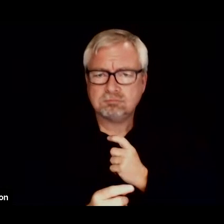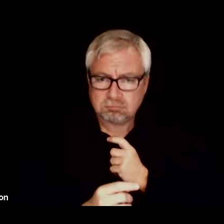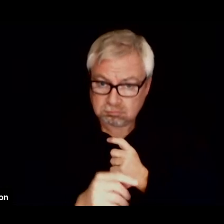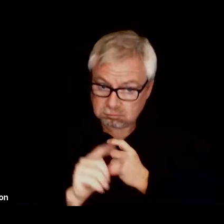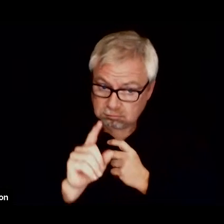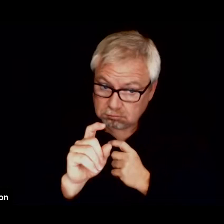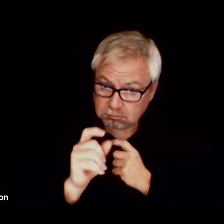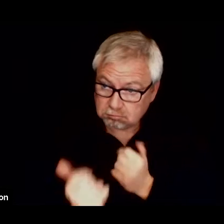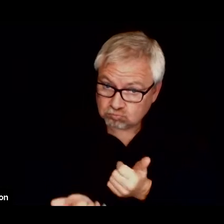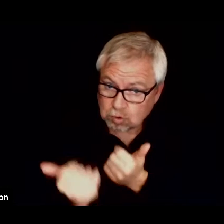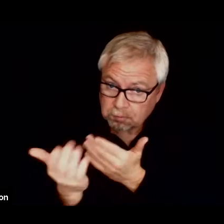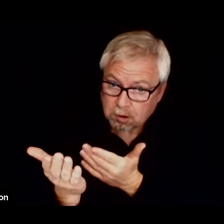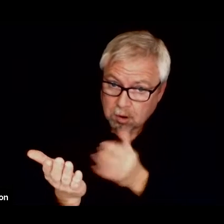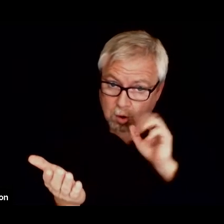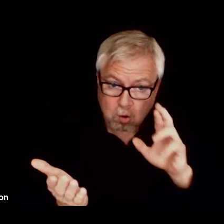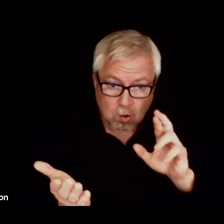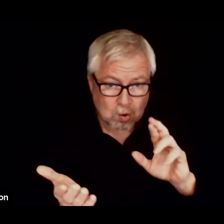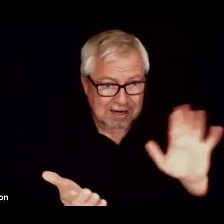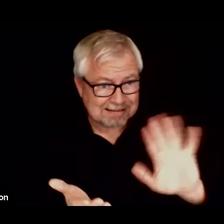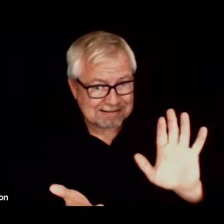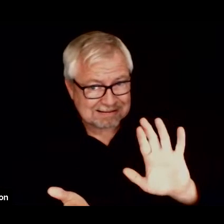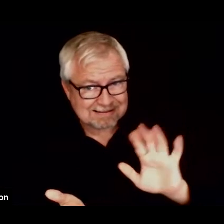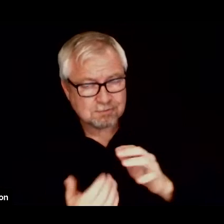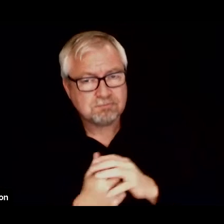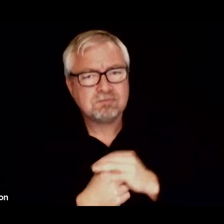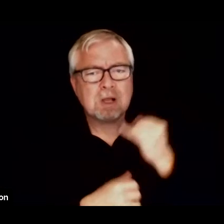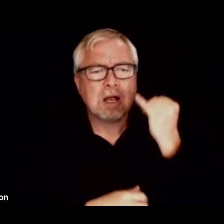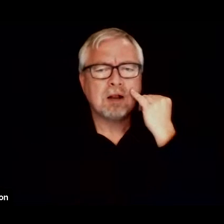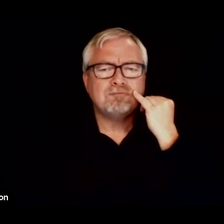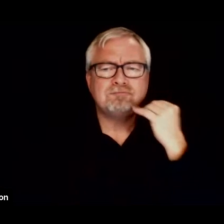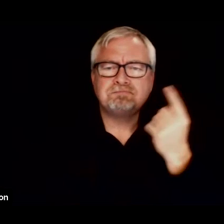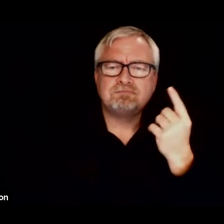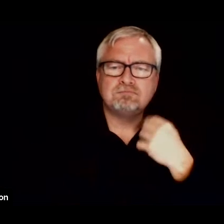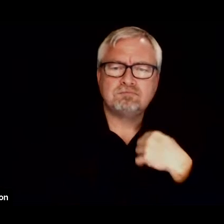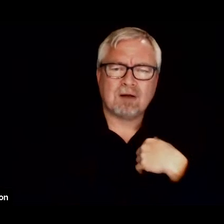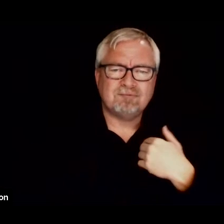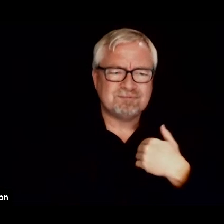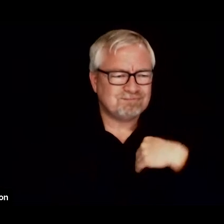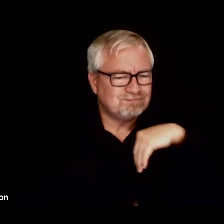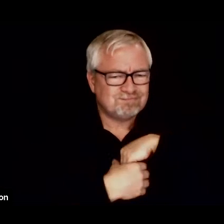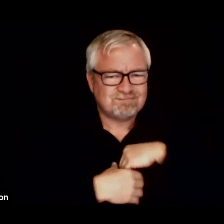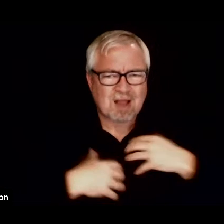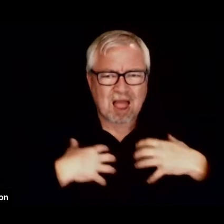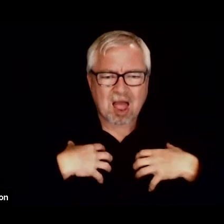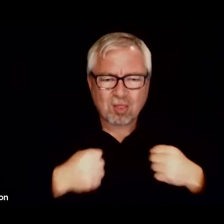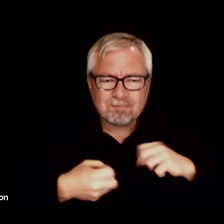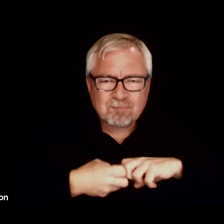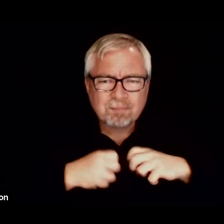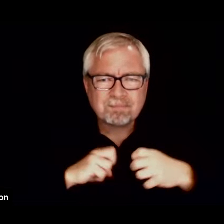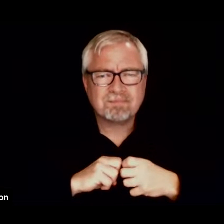people with underlying health conditions. That's one of the things that we'll get more insight into